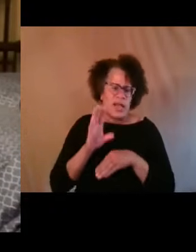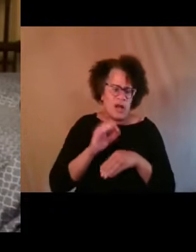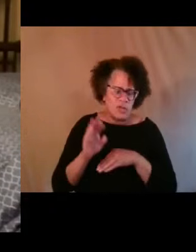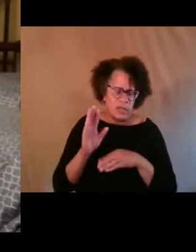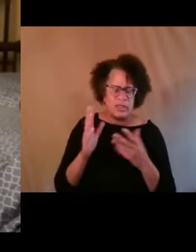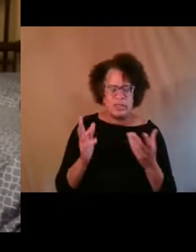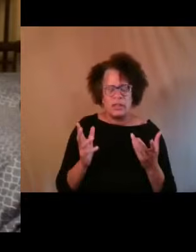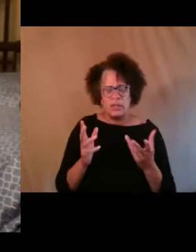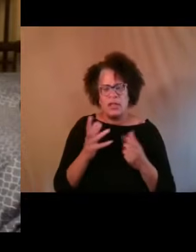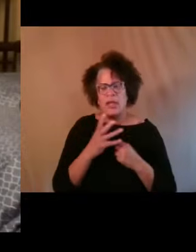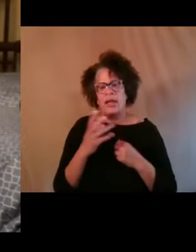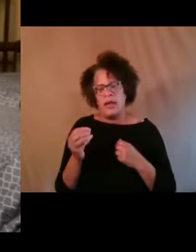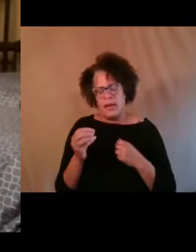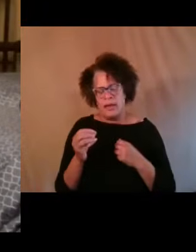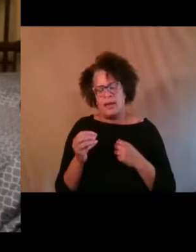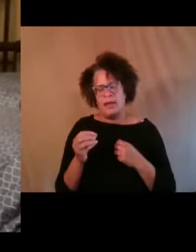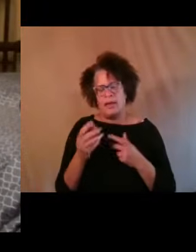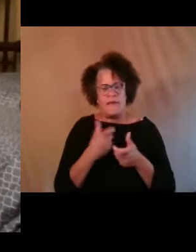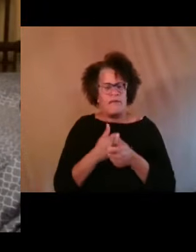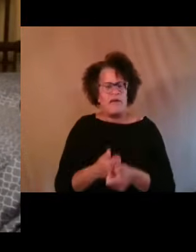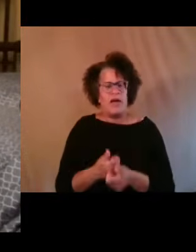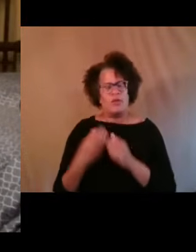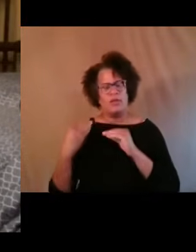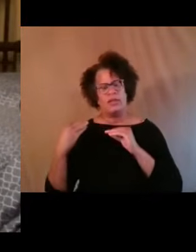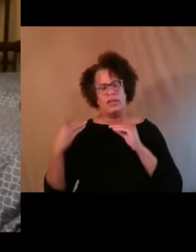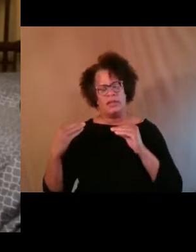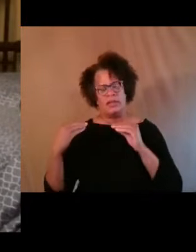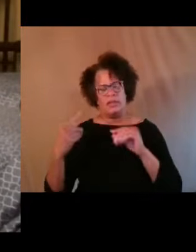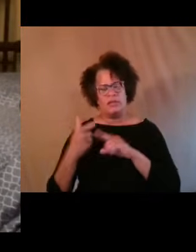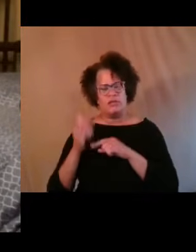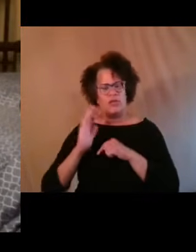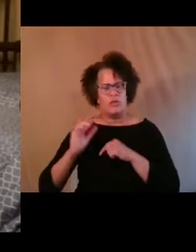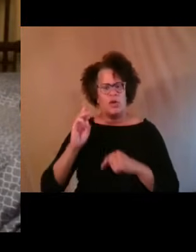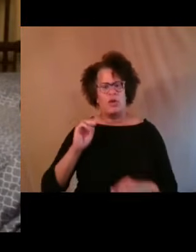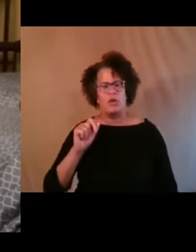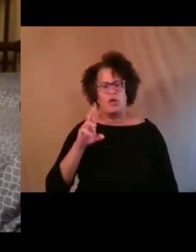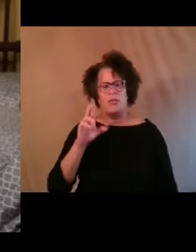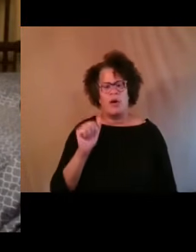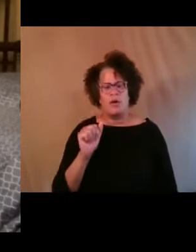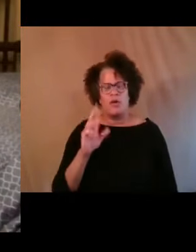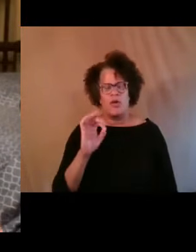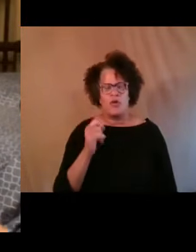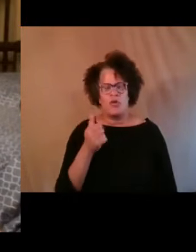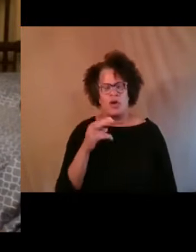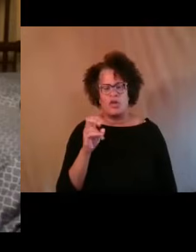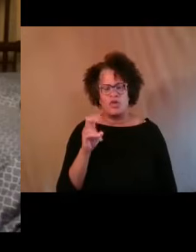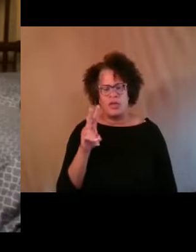And following the teachings of Mario Rodríguez Cobos, pen name, Silo,